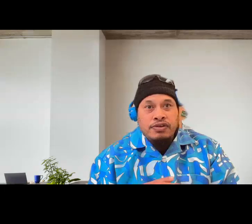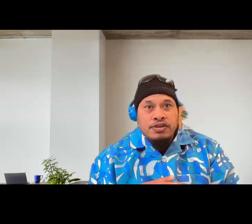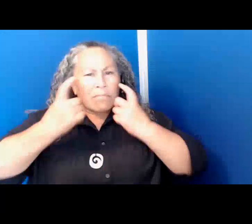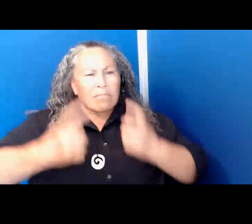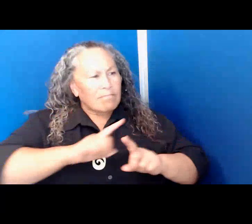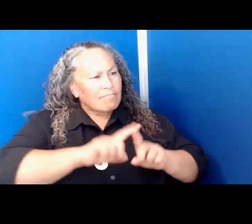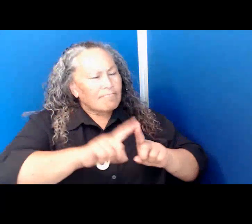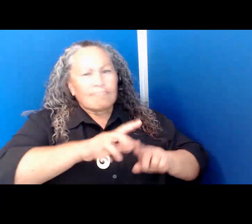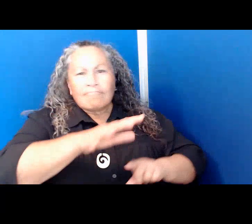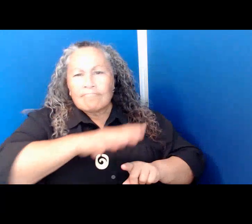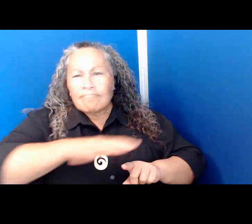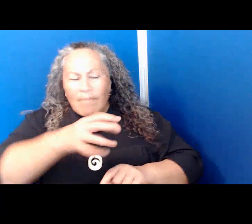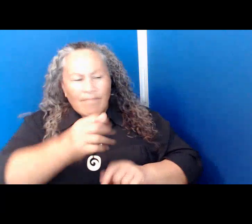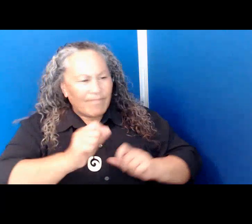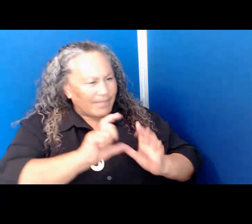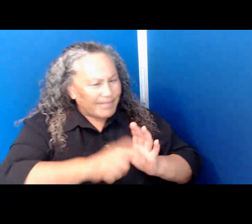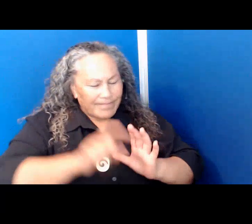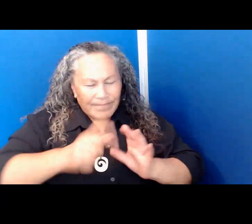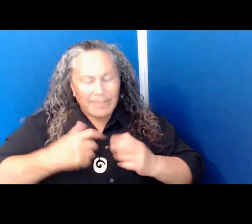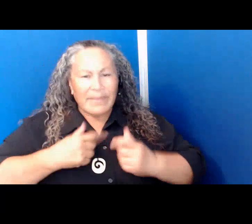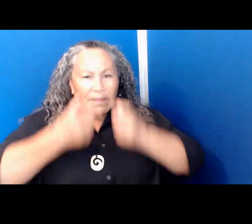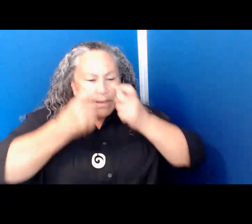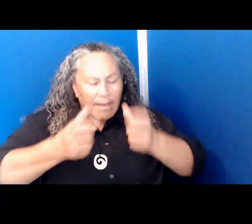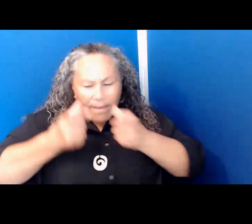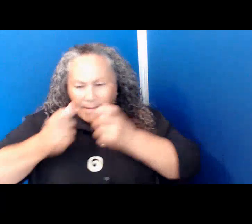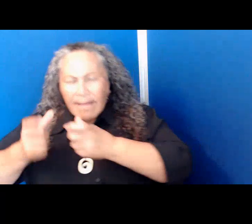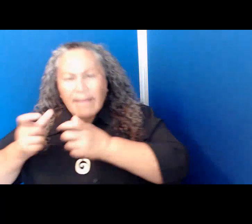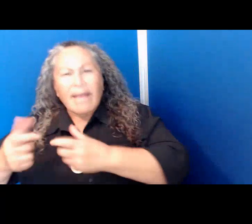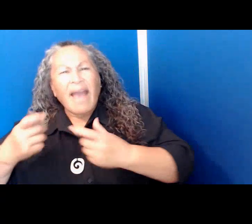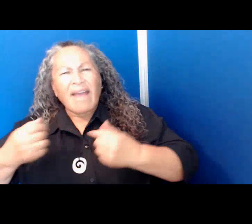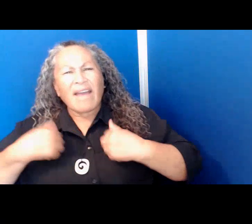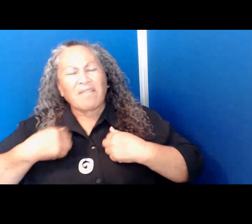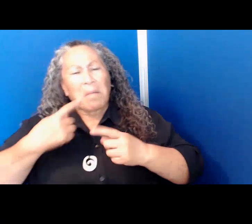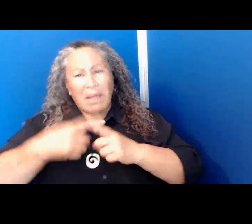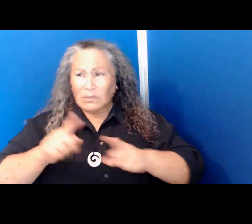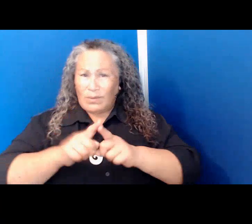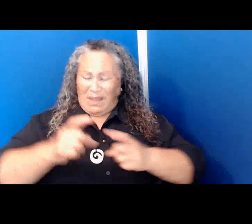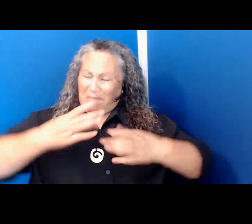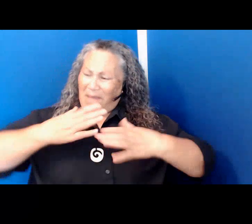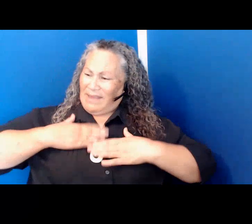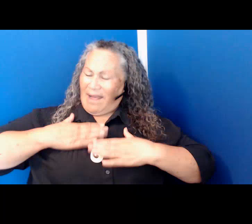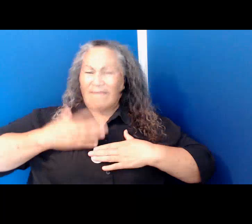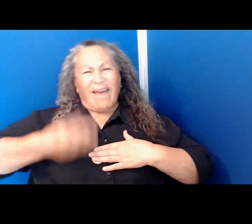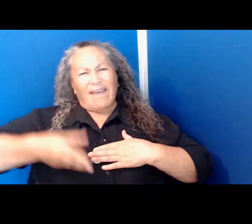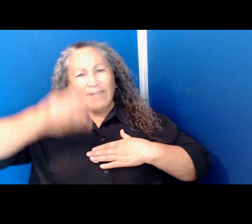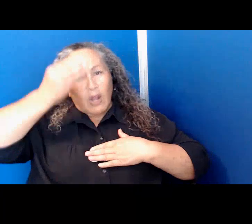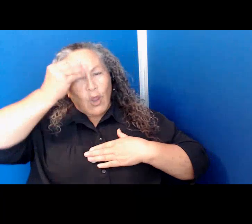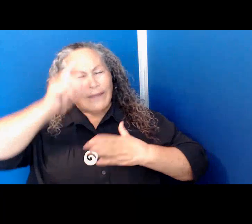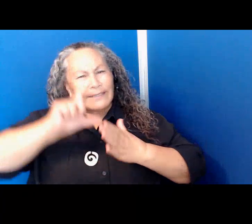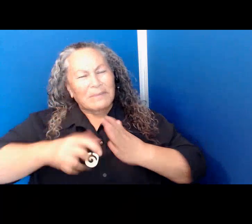with various disabilities but also living with a learning disability of my own brought on by